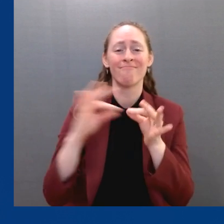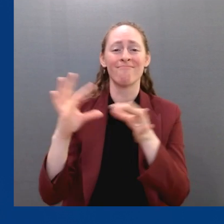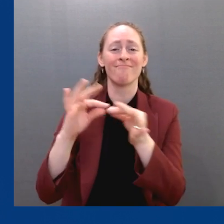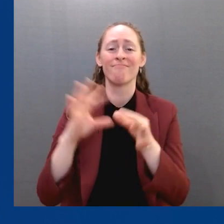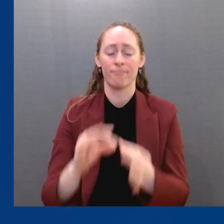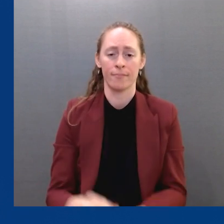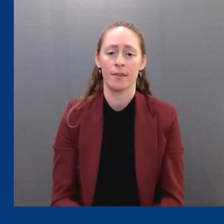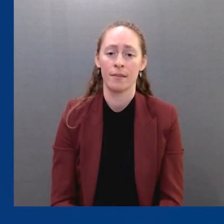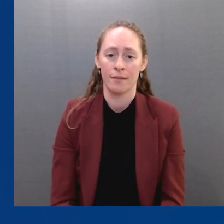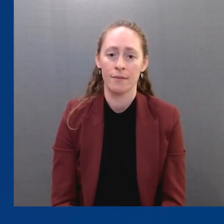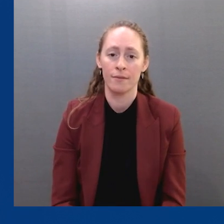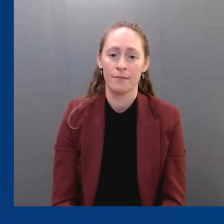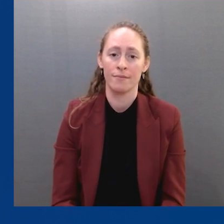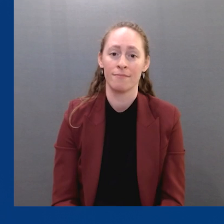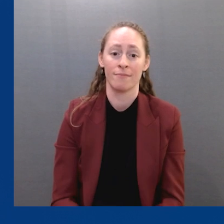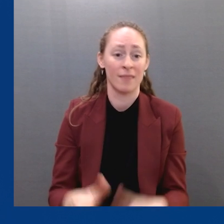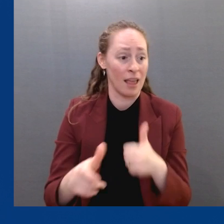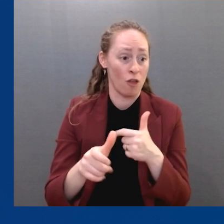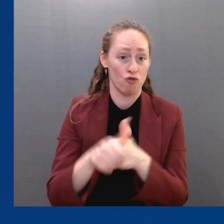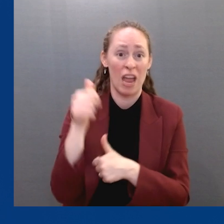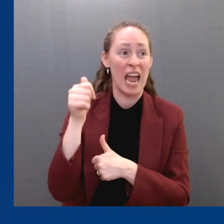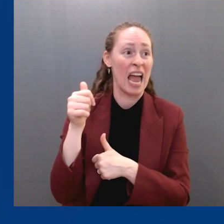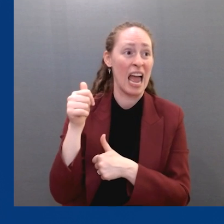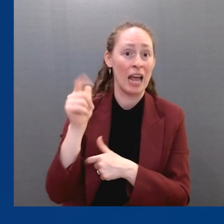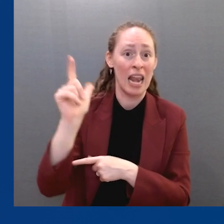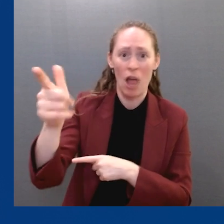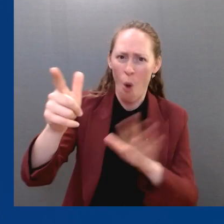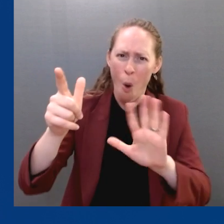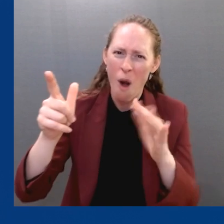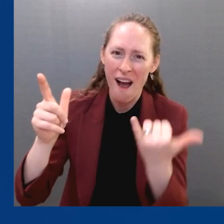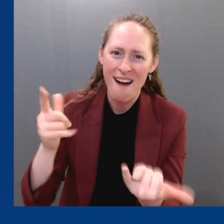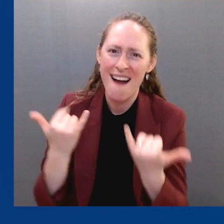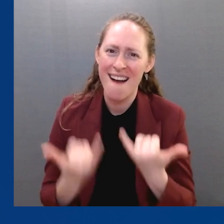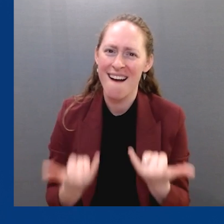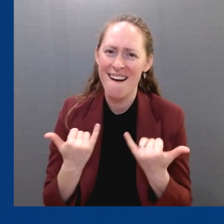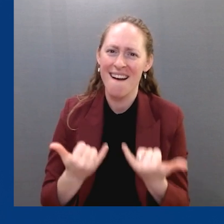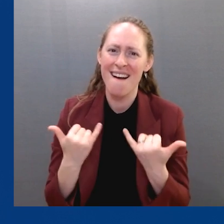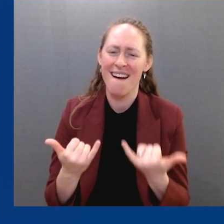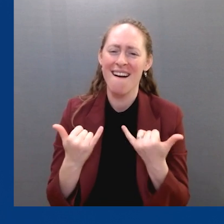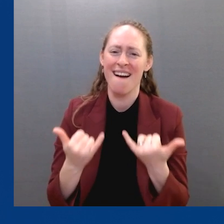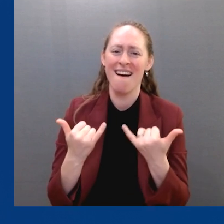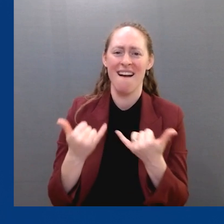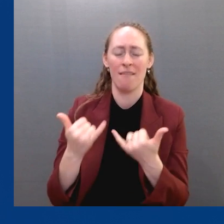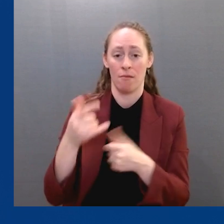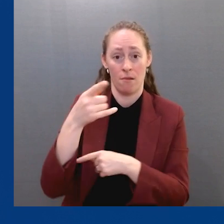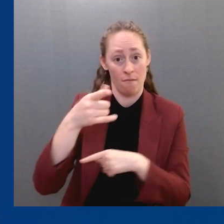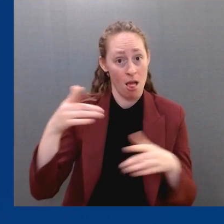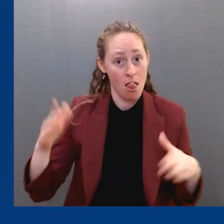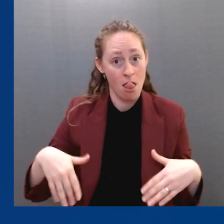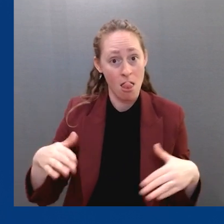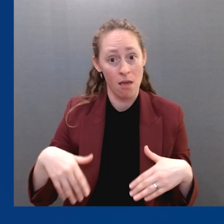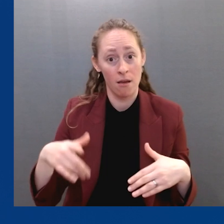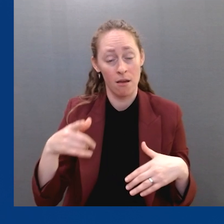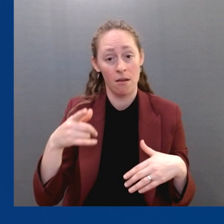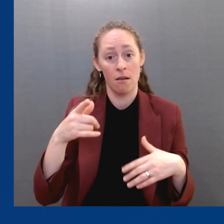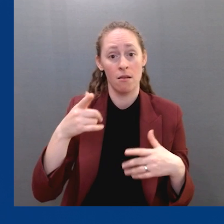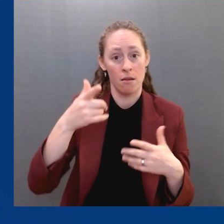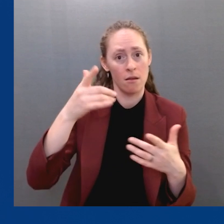if you are not vaccinated to the fullest, namely, you have not gotten your boosters according to what the recommendations are,